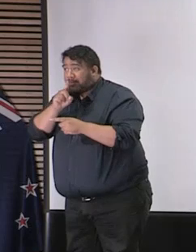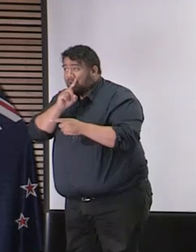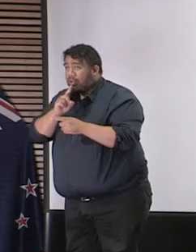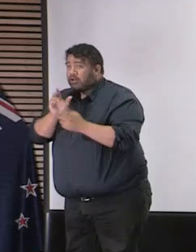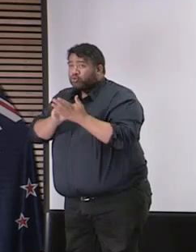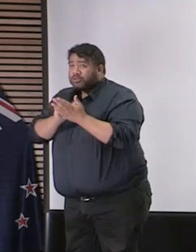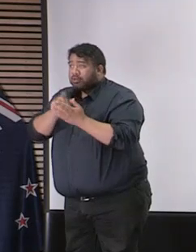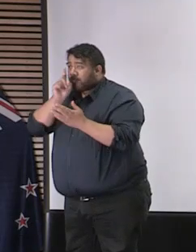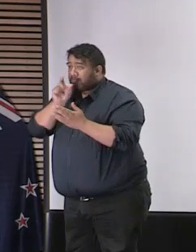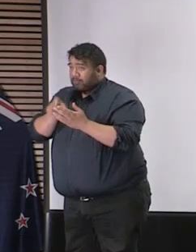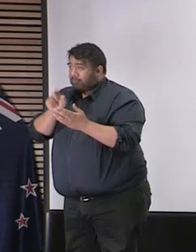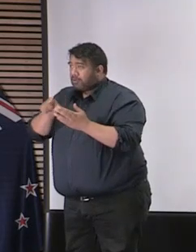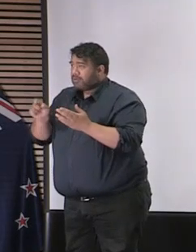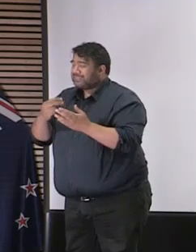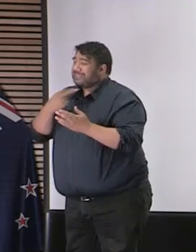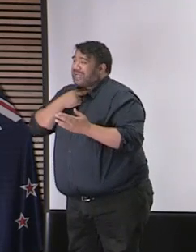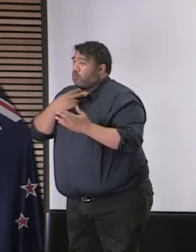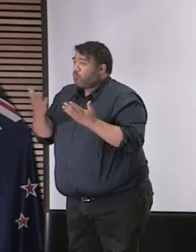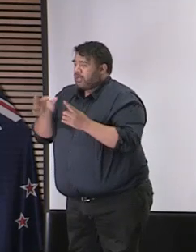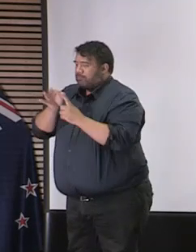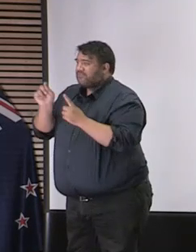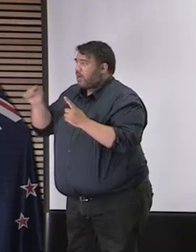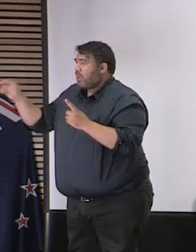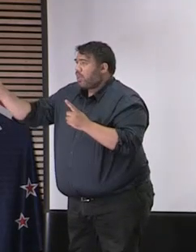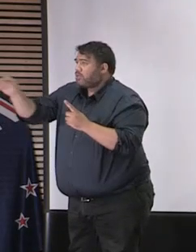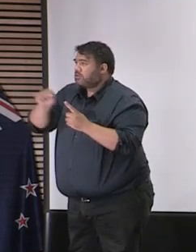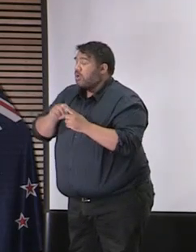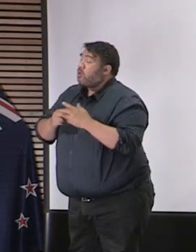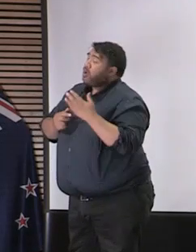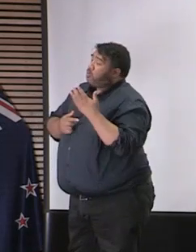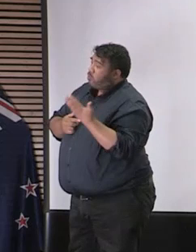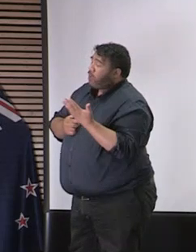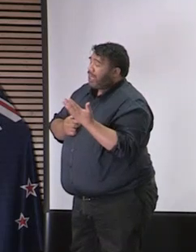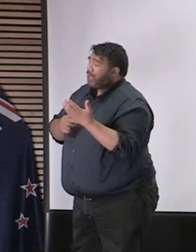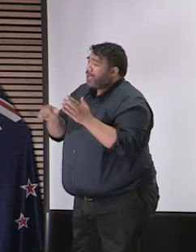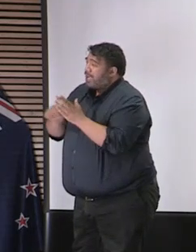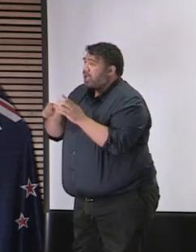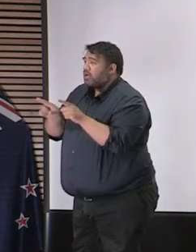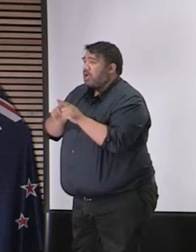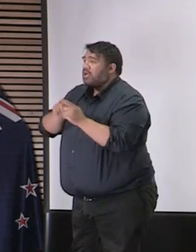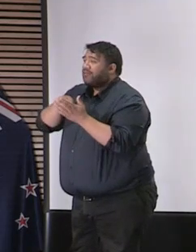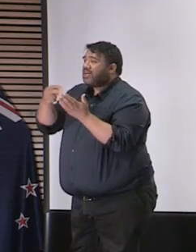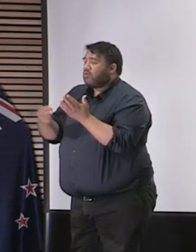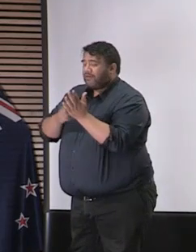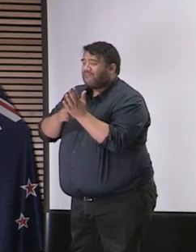creative way possible. What about Kiwis who are stuck in the Pacific?